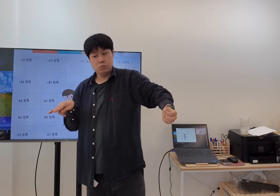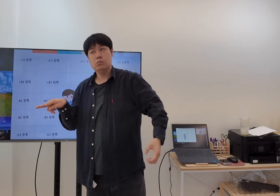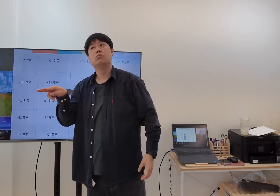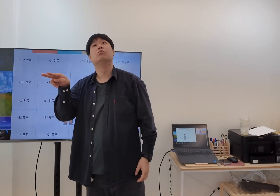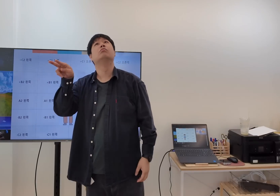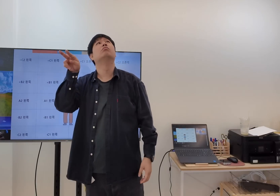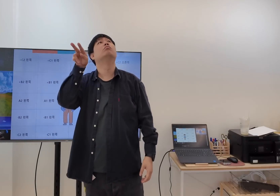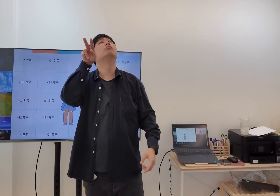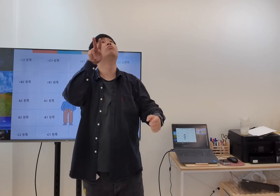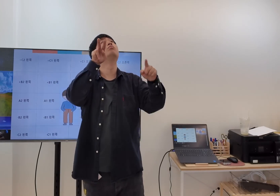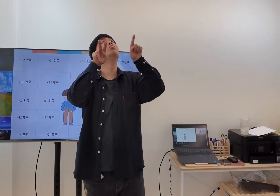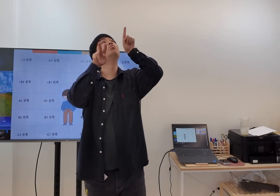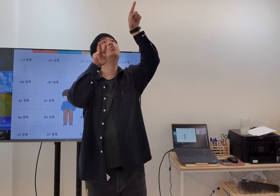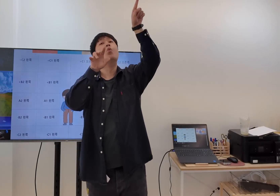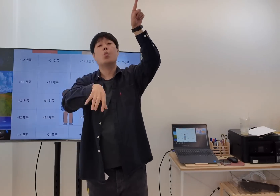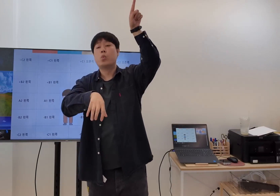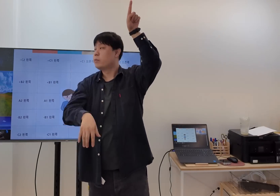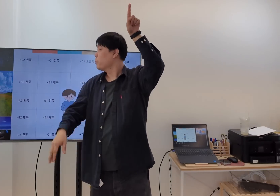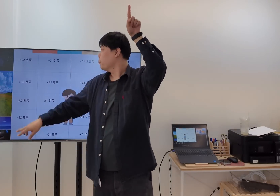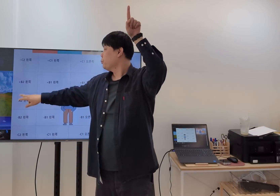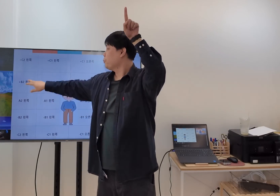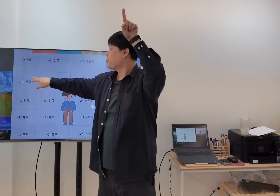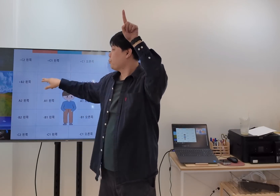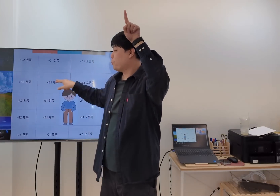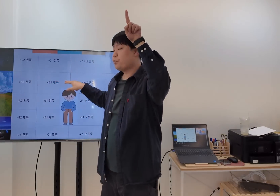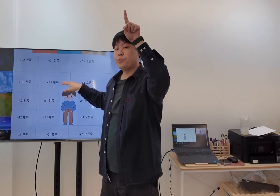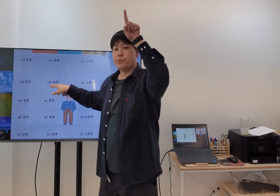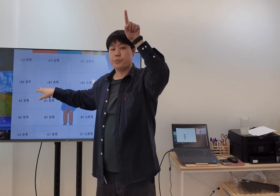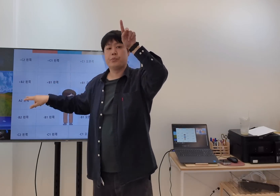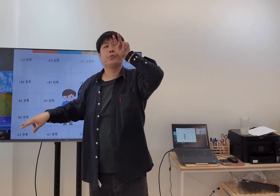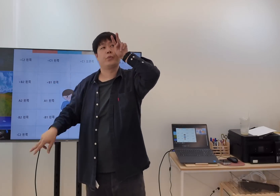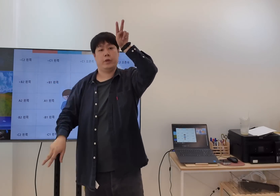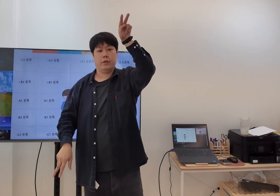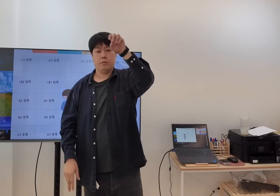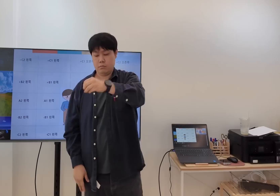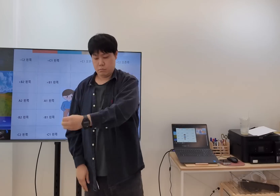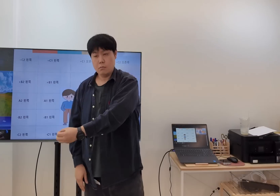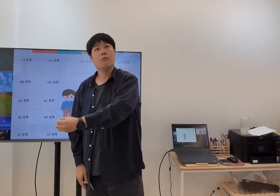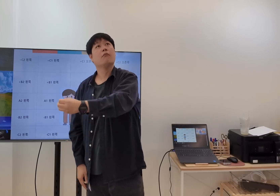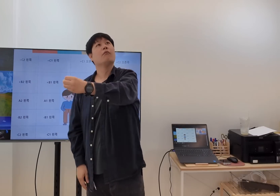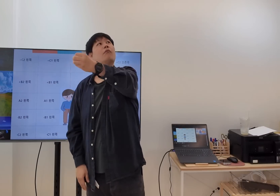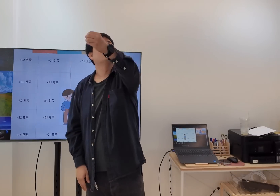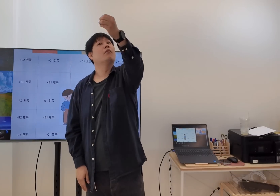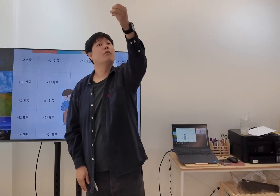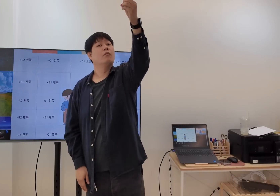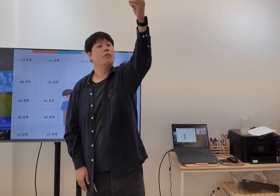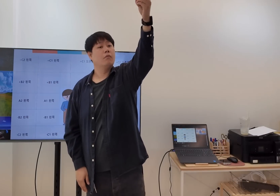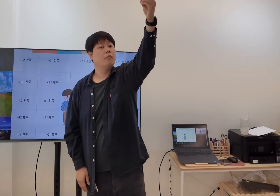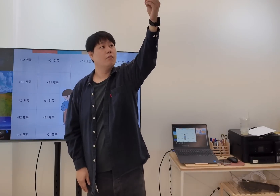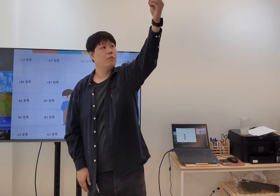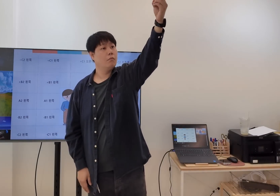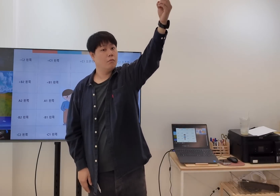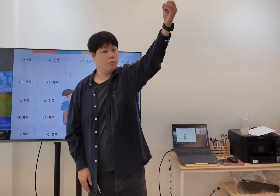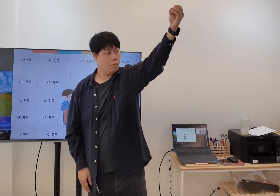Your gaze will also follow it. It will go all the way to the sky, right? The baseball goes into the sky!